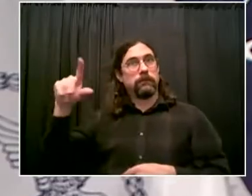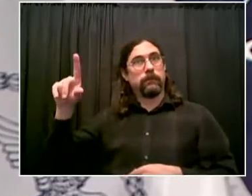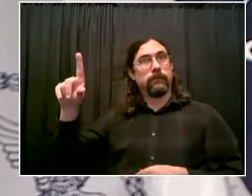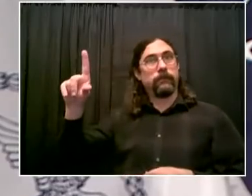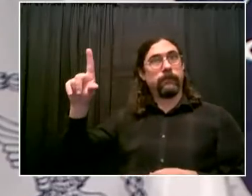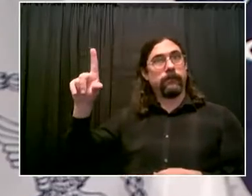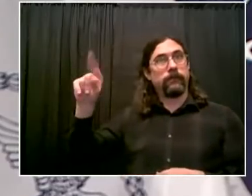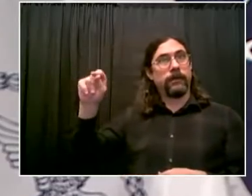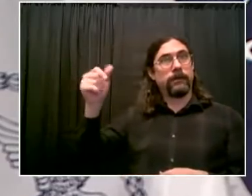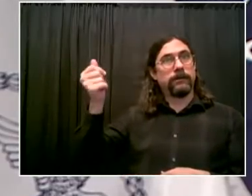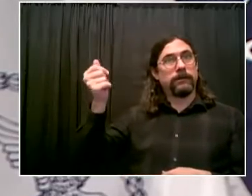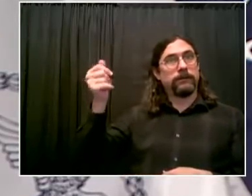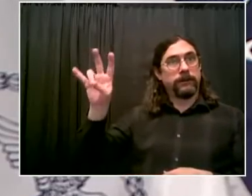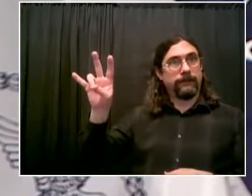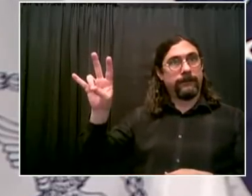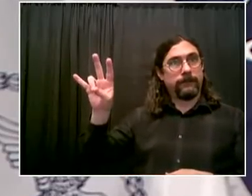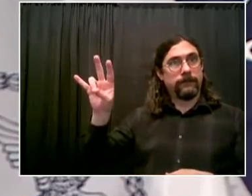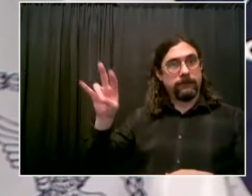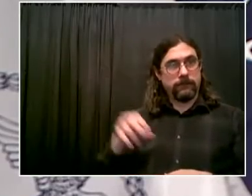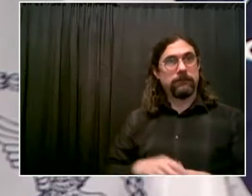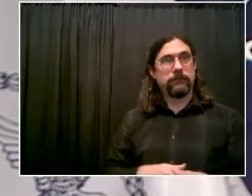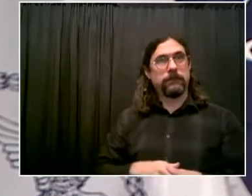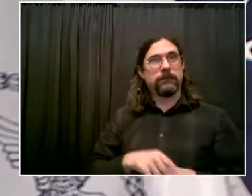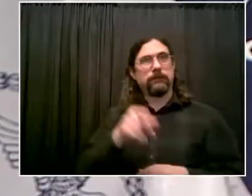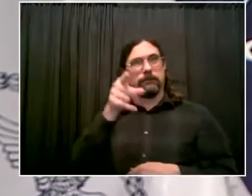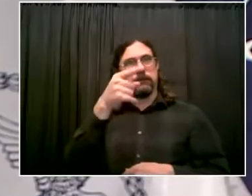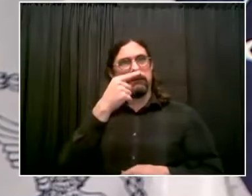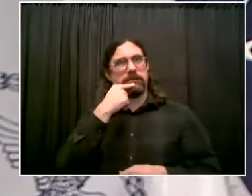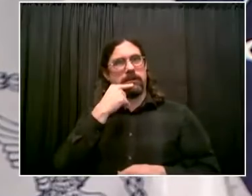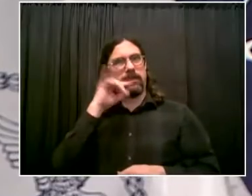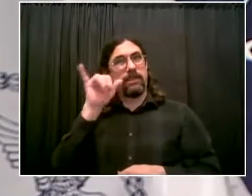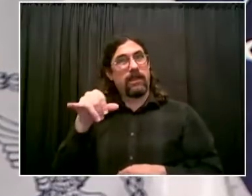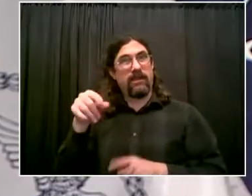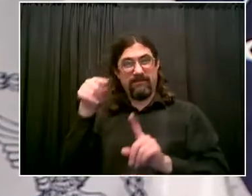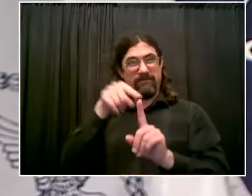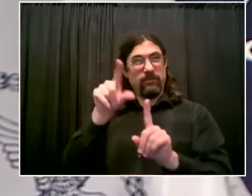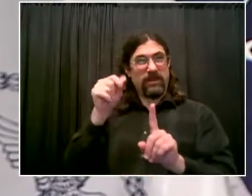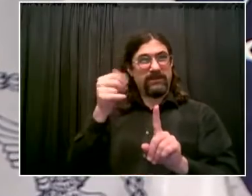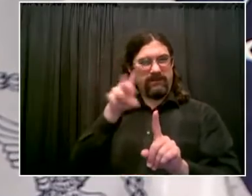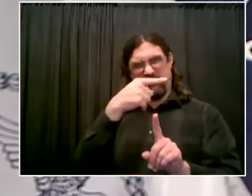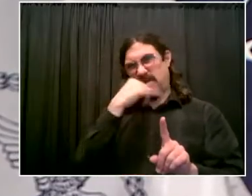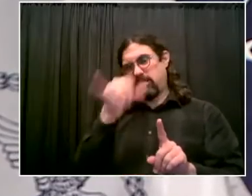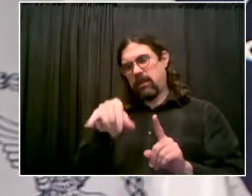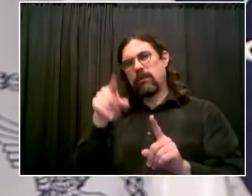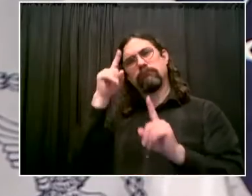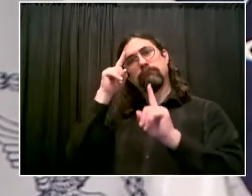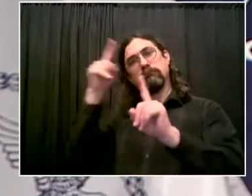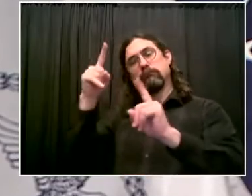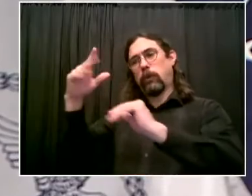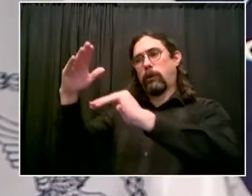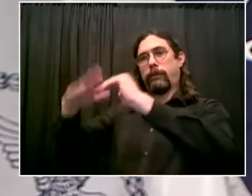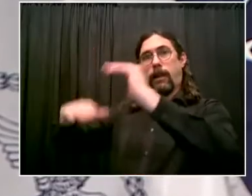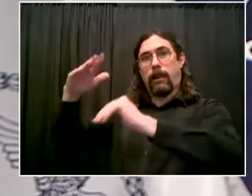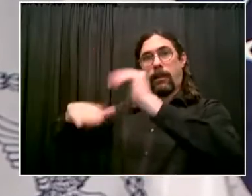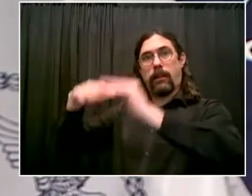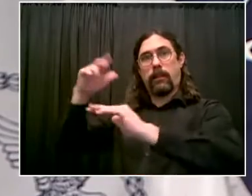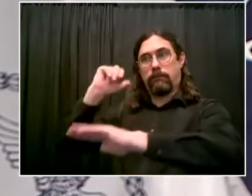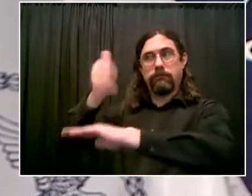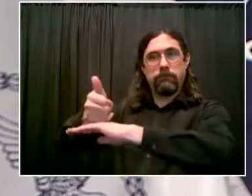WANT TO CHECK ON THE HOMELESS SHELTERS THAT YOU PUT IN THE PLAN TO CONSTRUCT AND MODIFY. YOU KNOW THE CURRE NTSTATUS